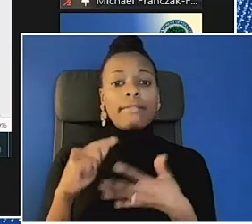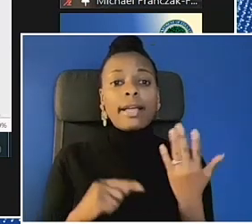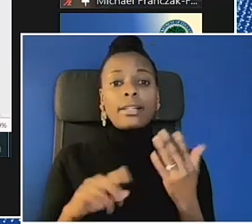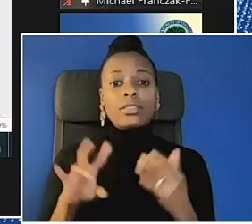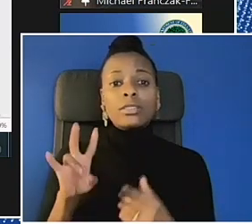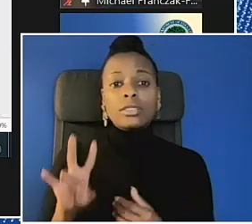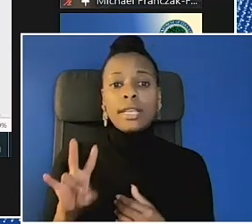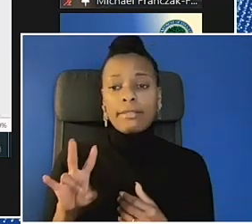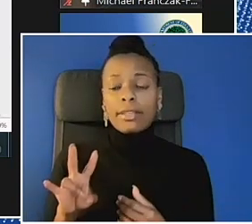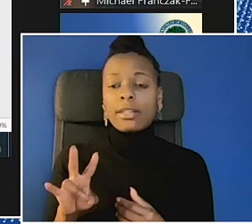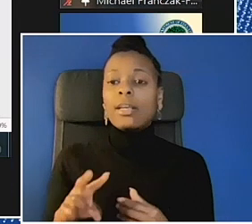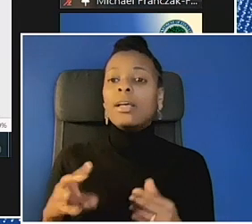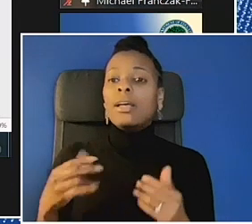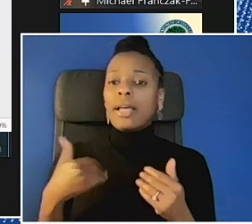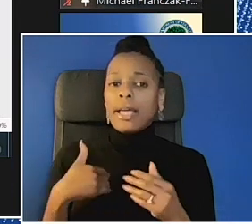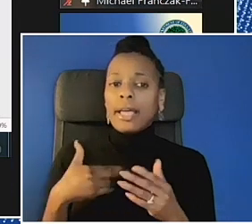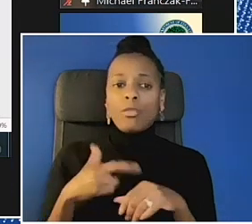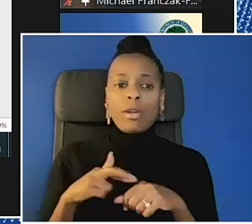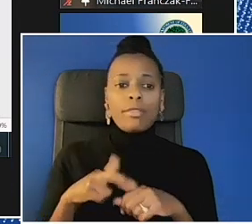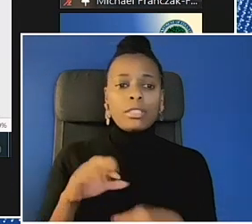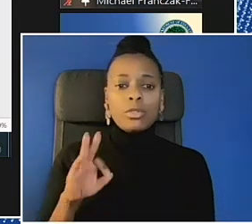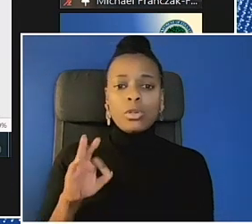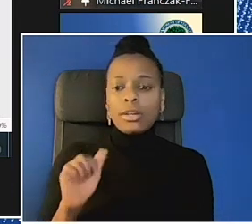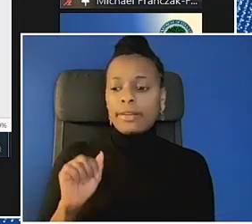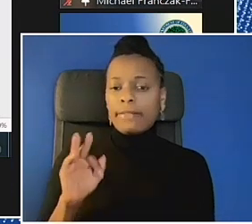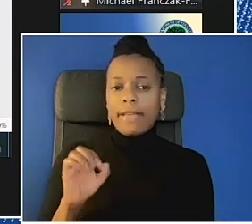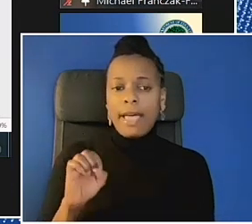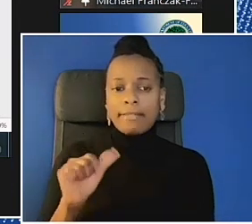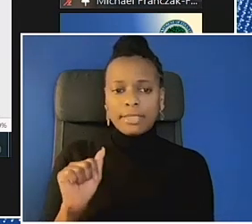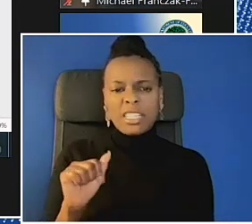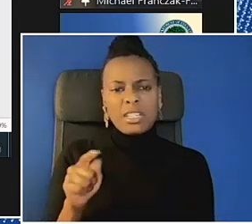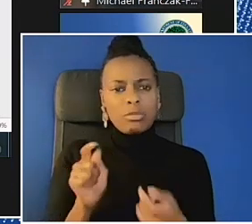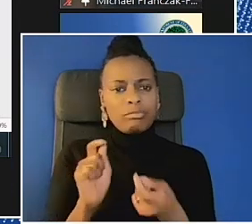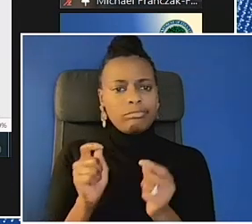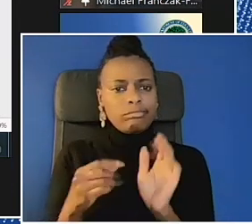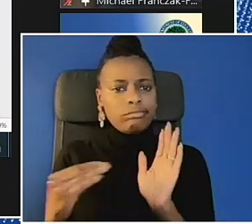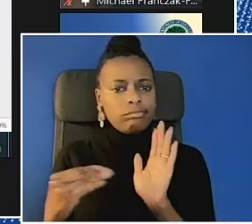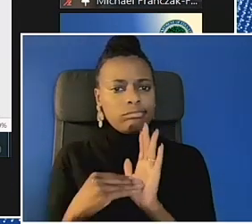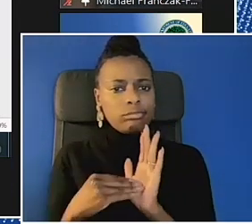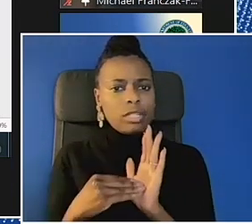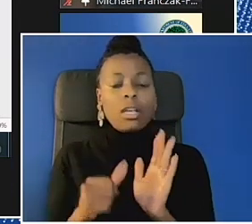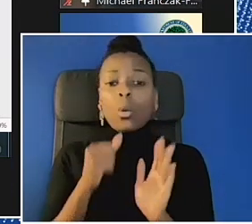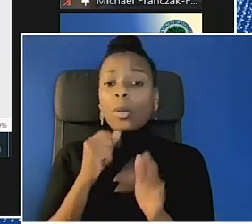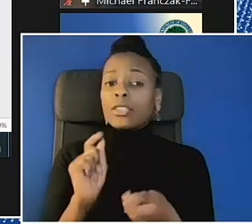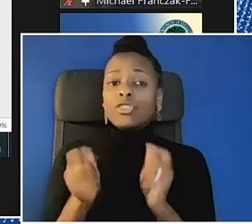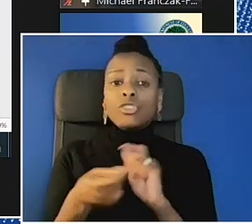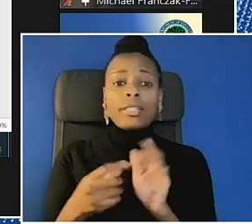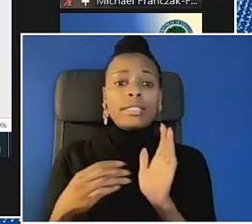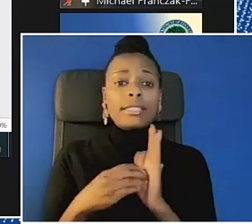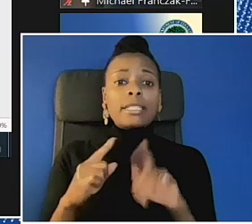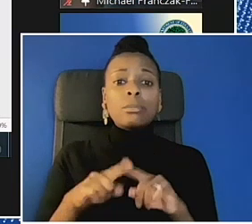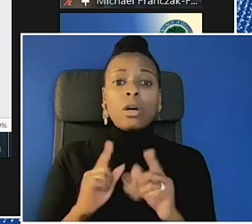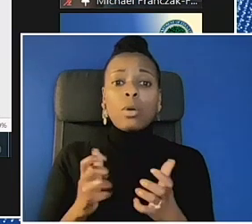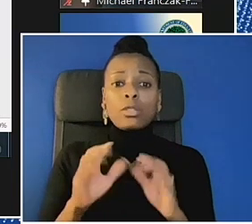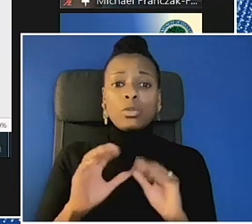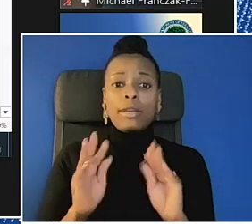the FAFSA and what we intend to include. We have not changed the text, but want to clarify our interpretation that this would